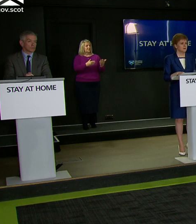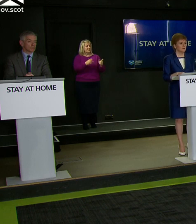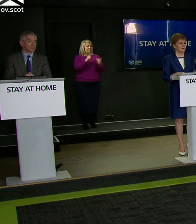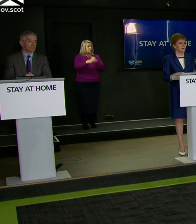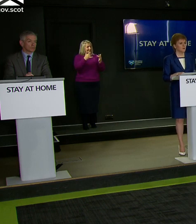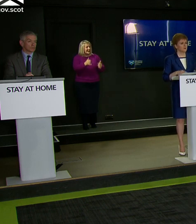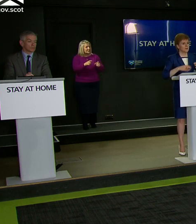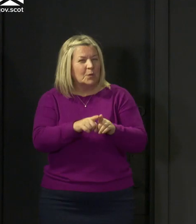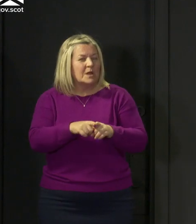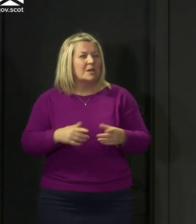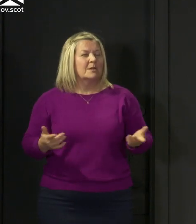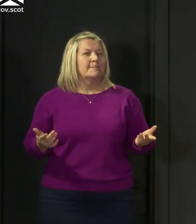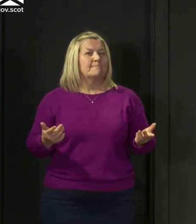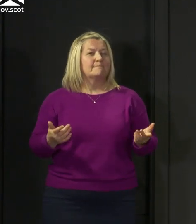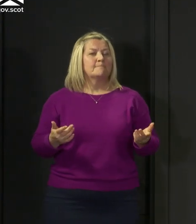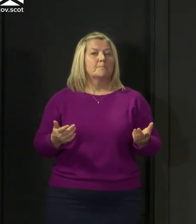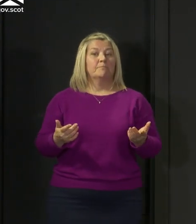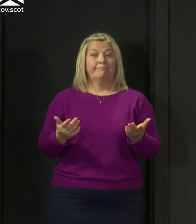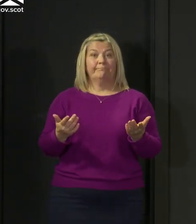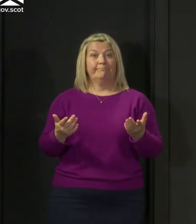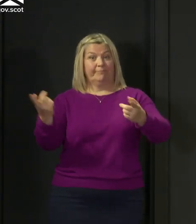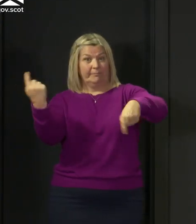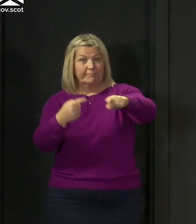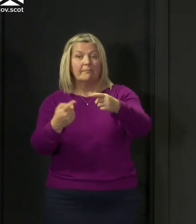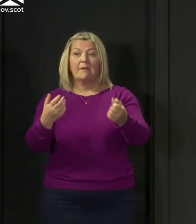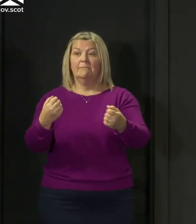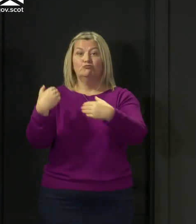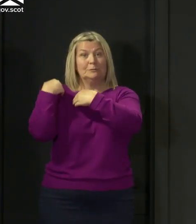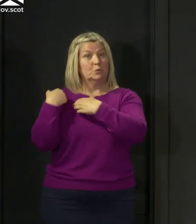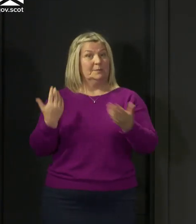Well, all of us have a responsibility to tell people in Scotland, England, Wales and Northern